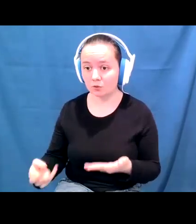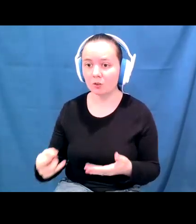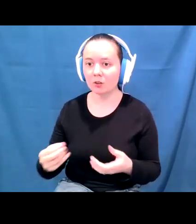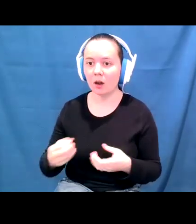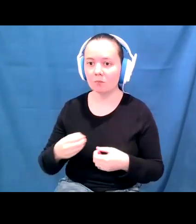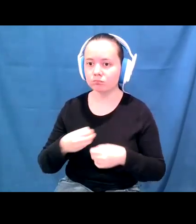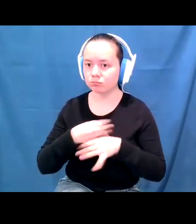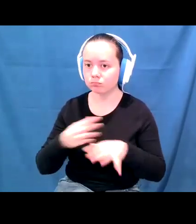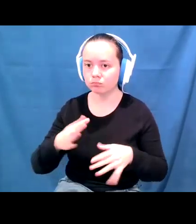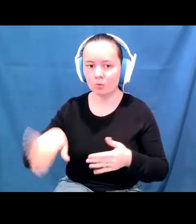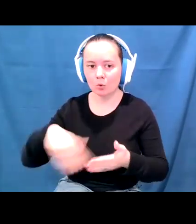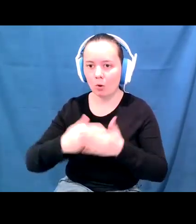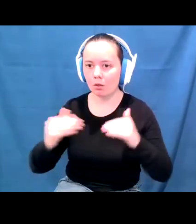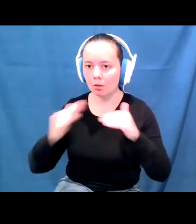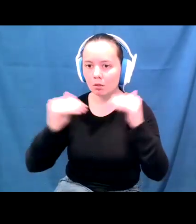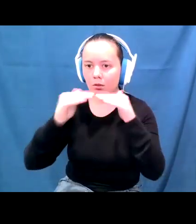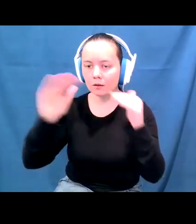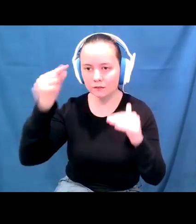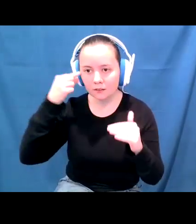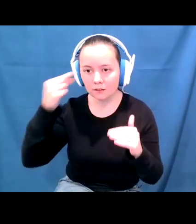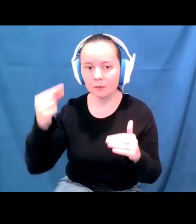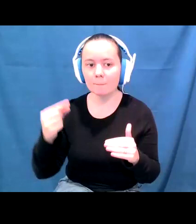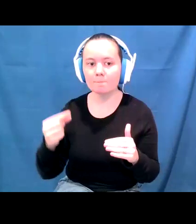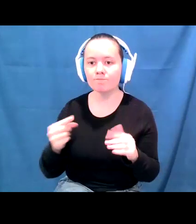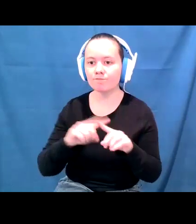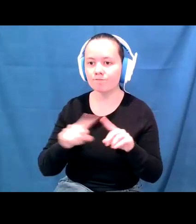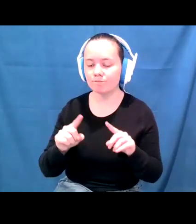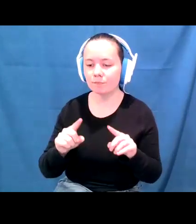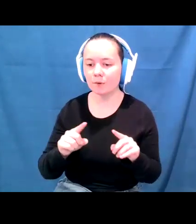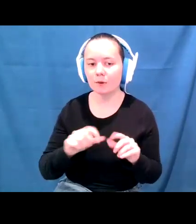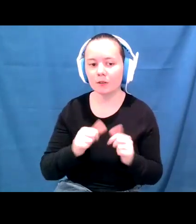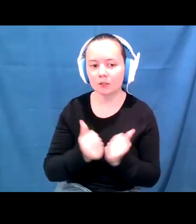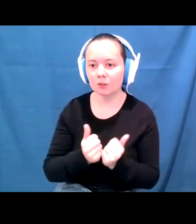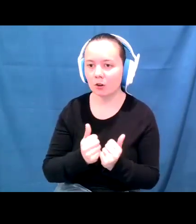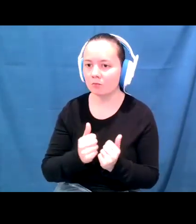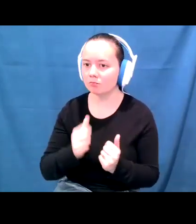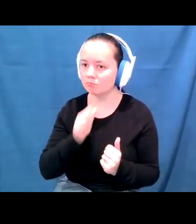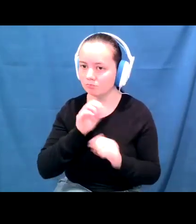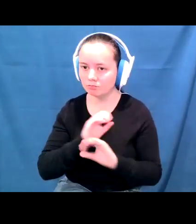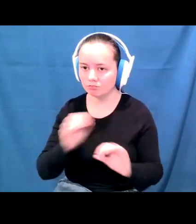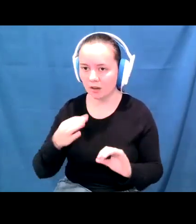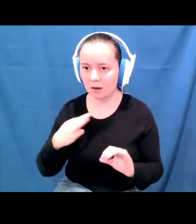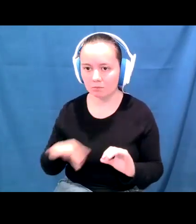research and advocacy organizations, nonprofits, and industry, and other stakeholders.